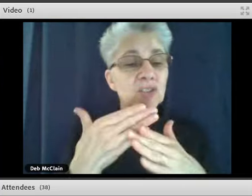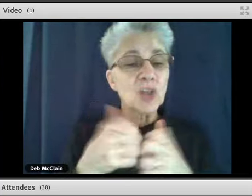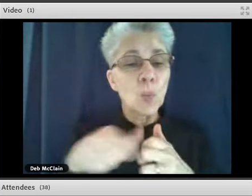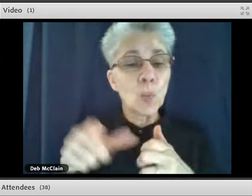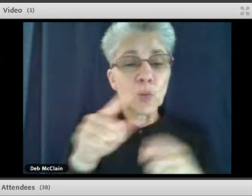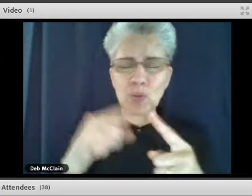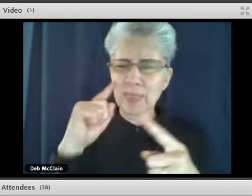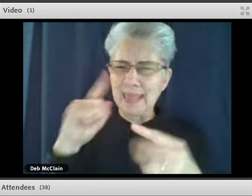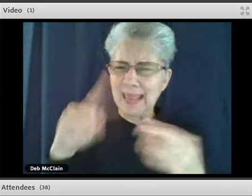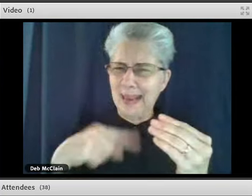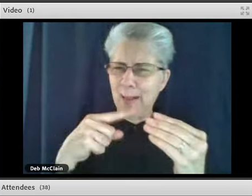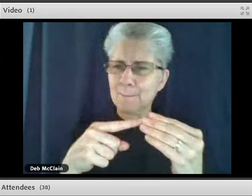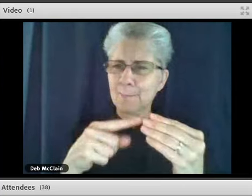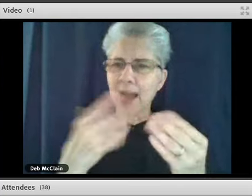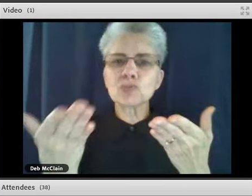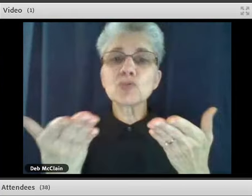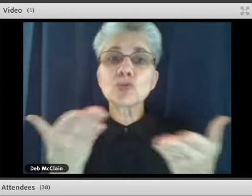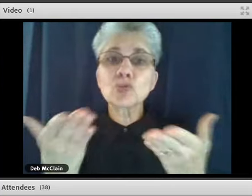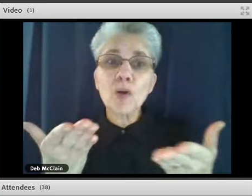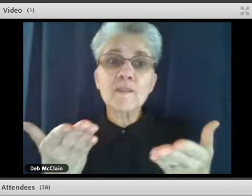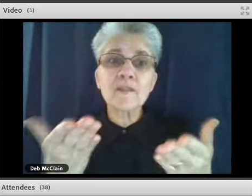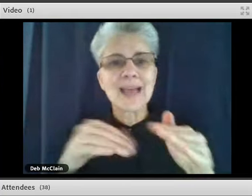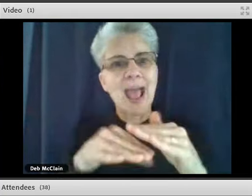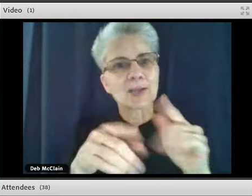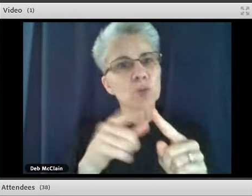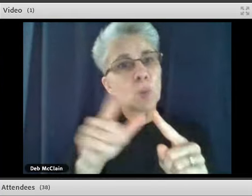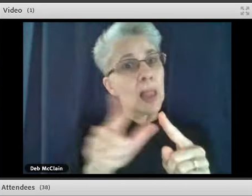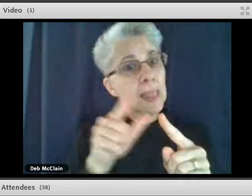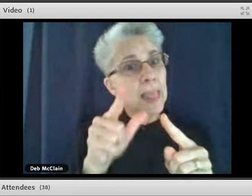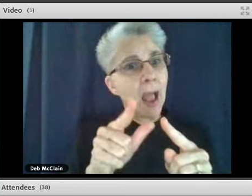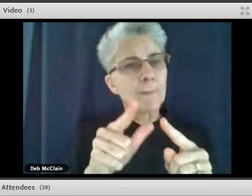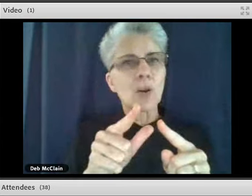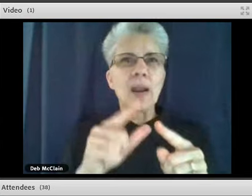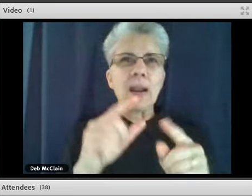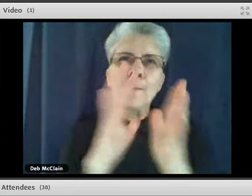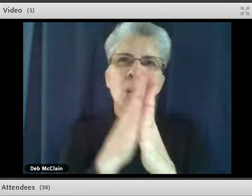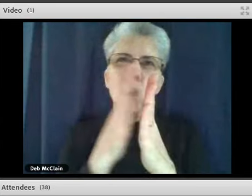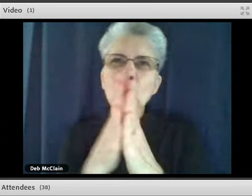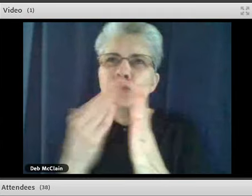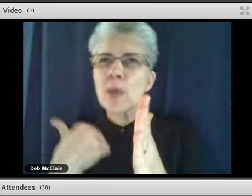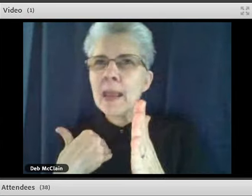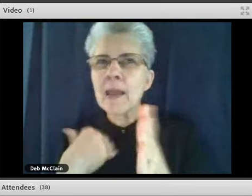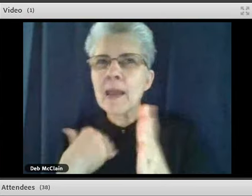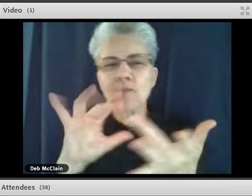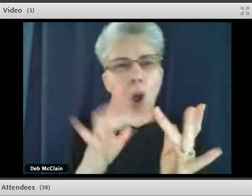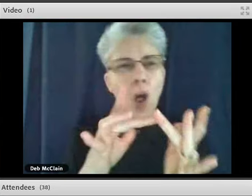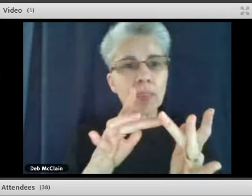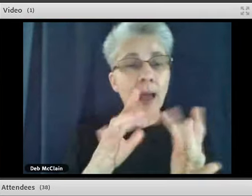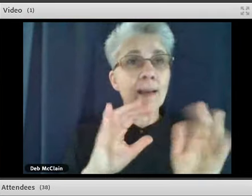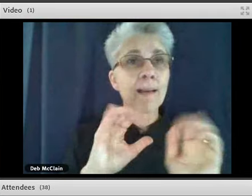when you're thinking about your your services, access to library collections online, and how people access things,